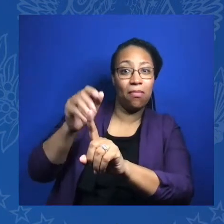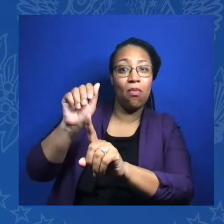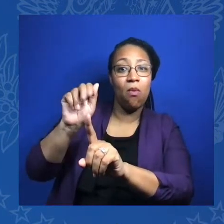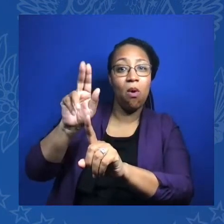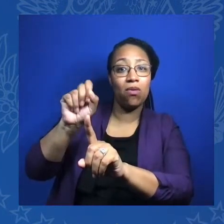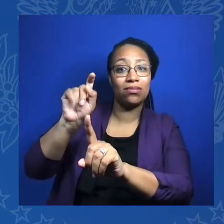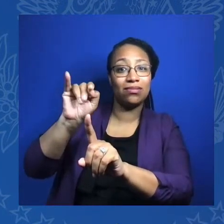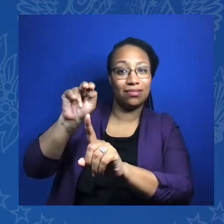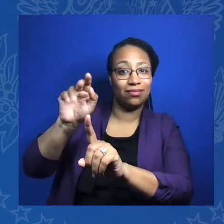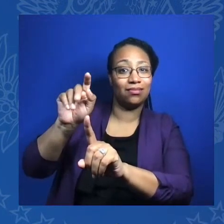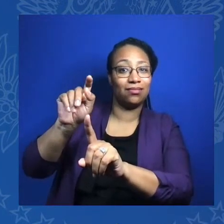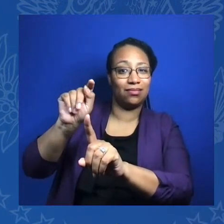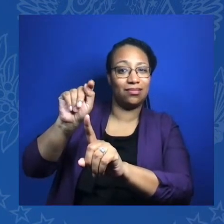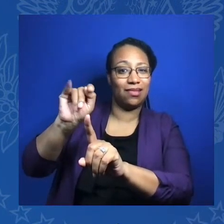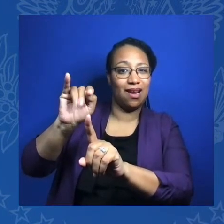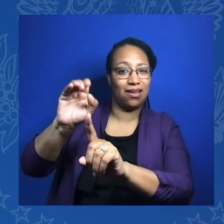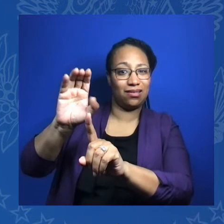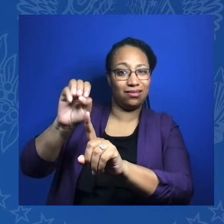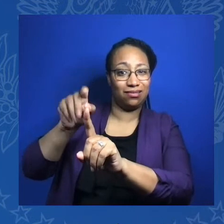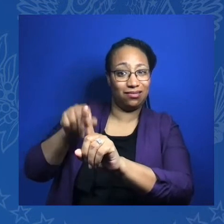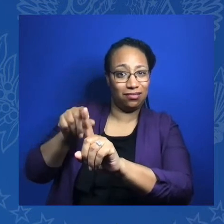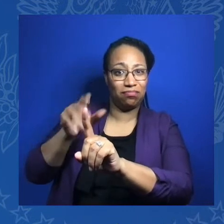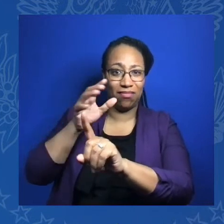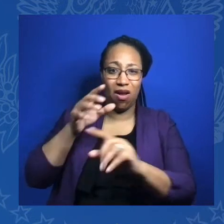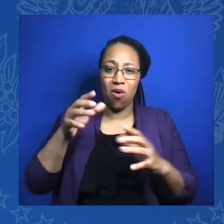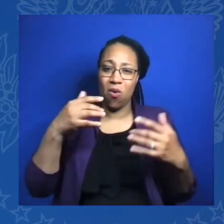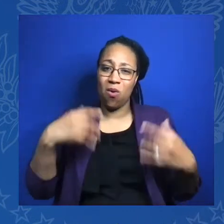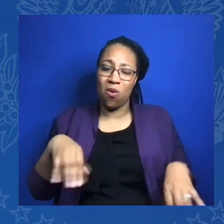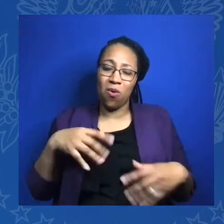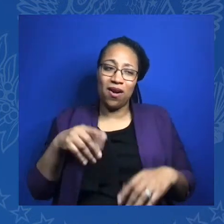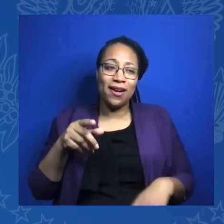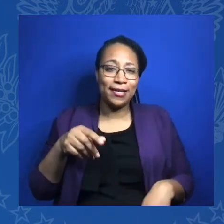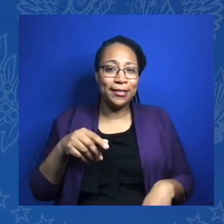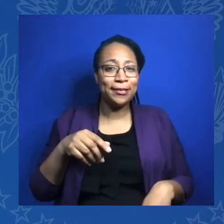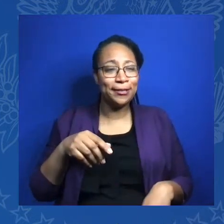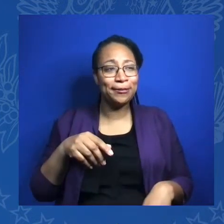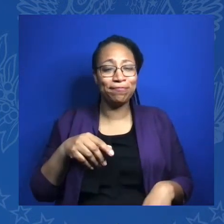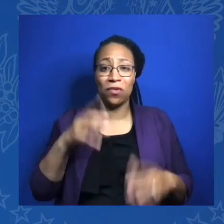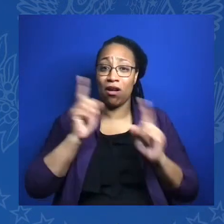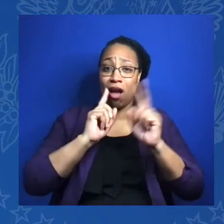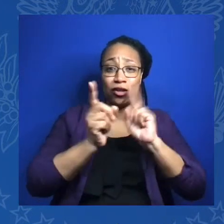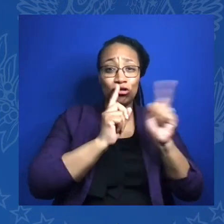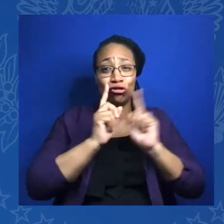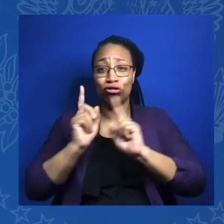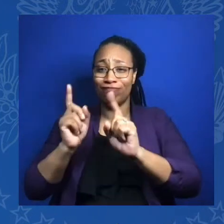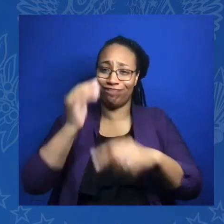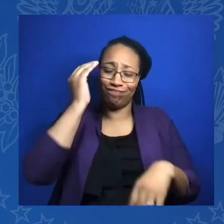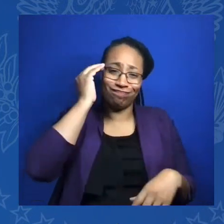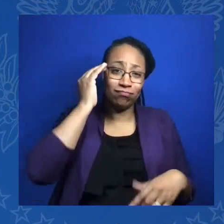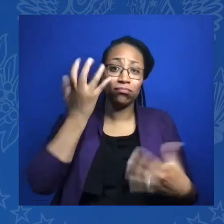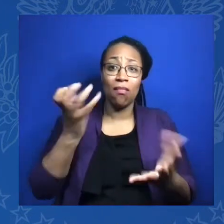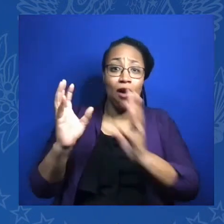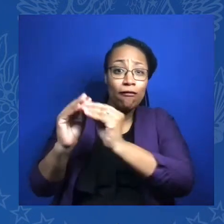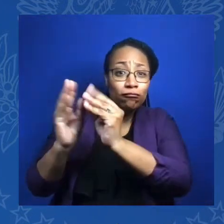As I told you at this dinner last year, as I told you in the Oval Office, you've raised an incredible son.